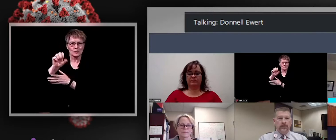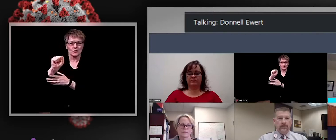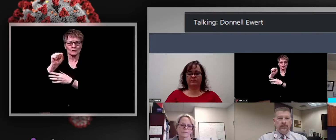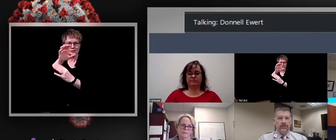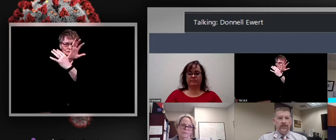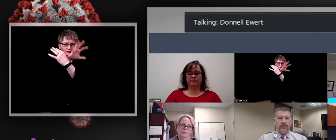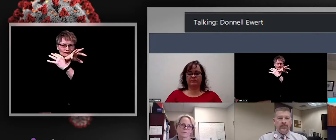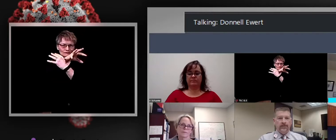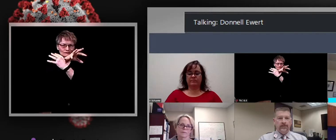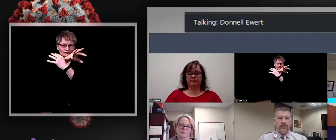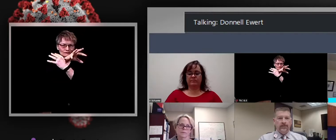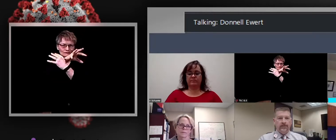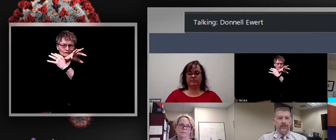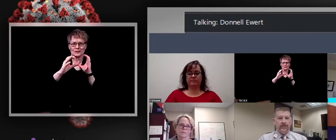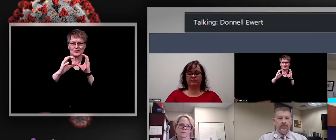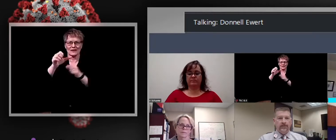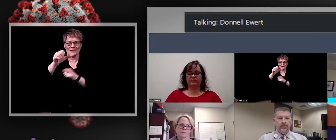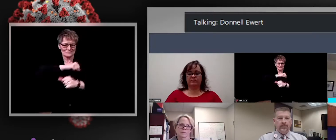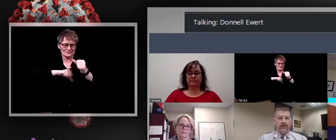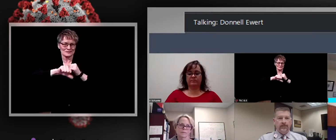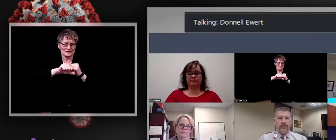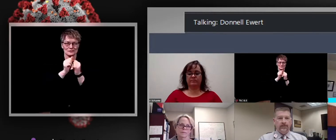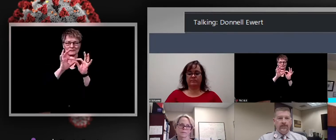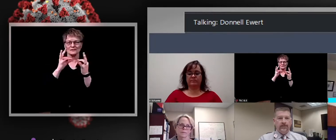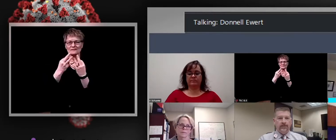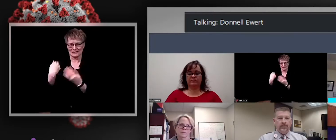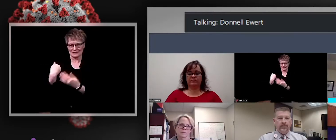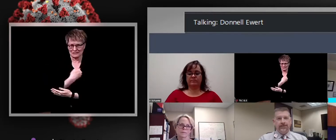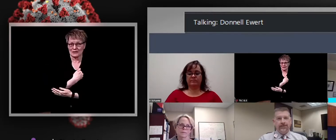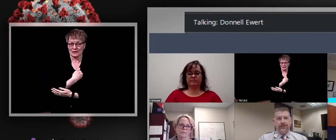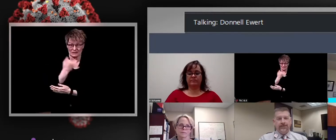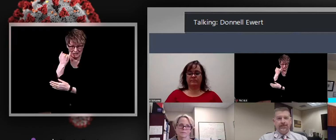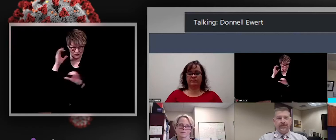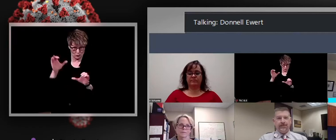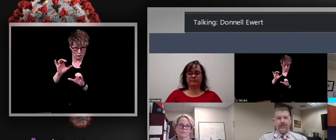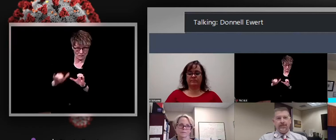with your family members, that will go a long way toward keeping our community safe. Of